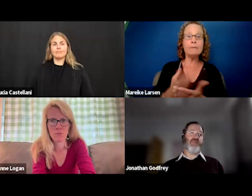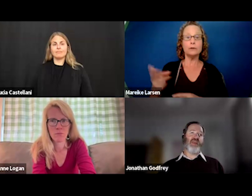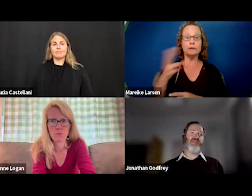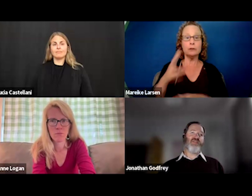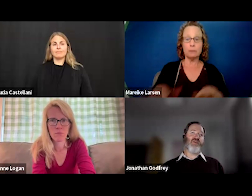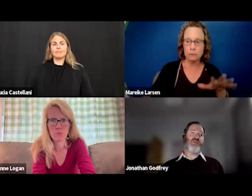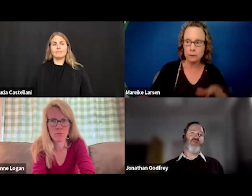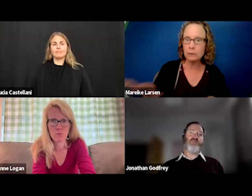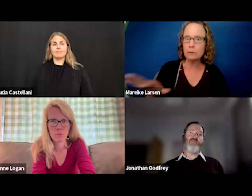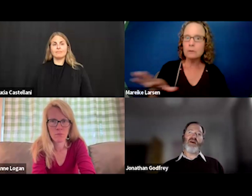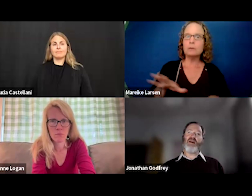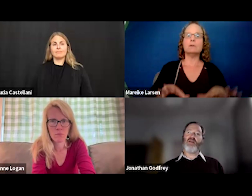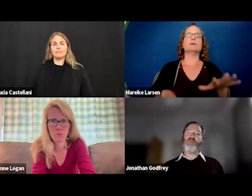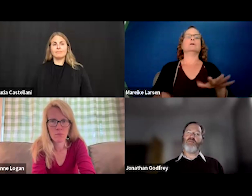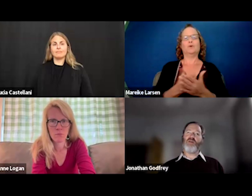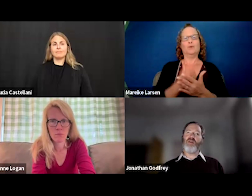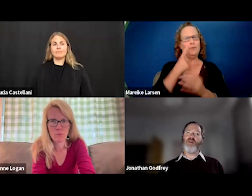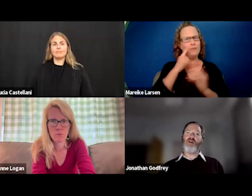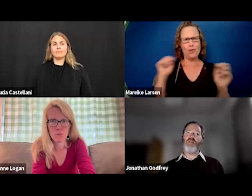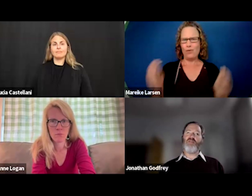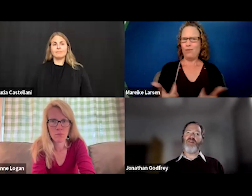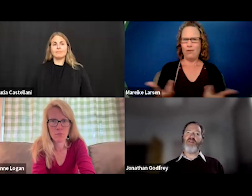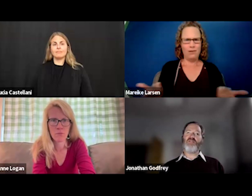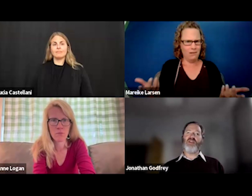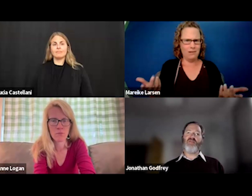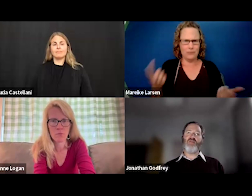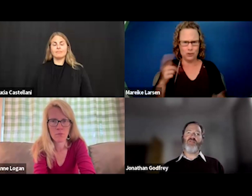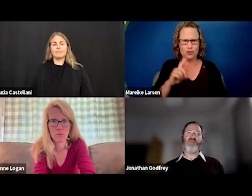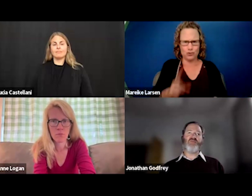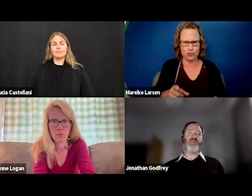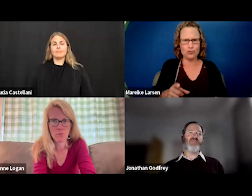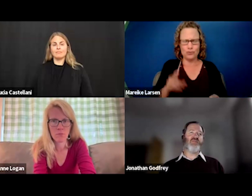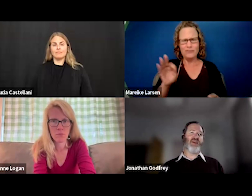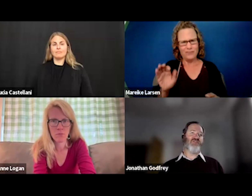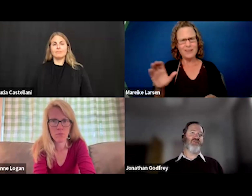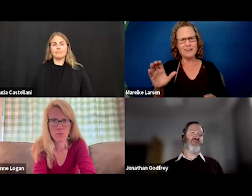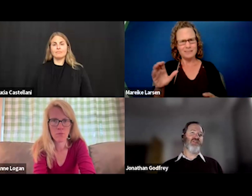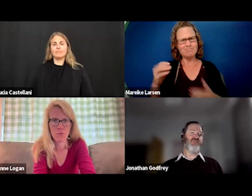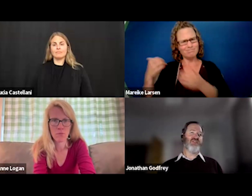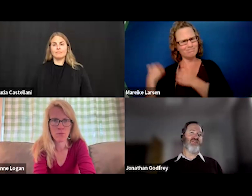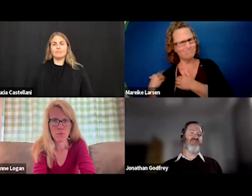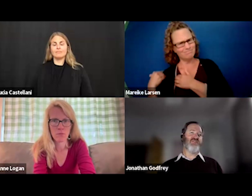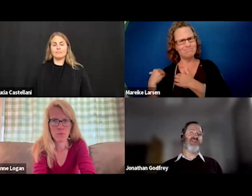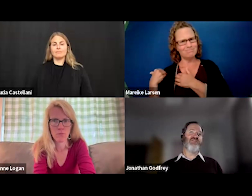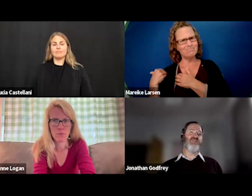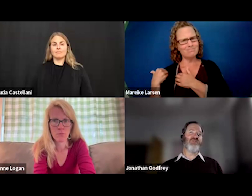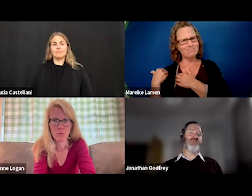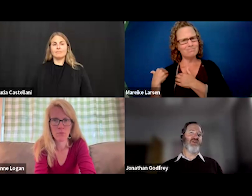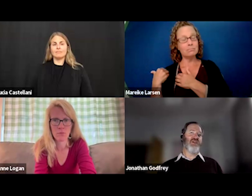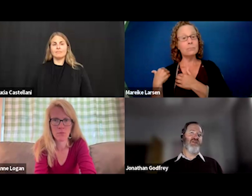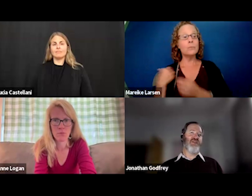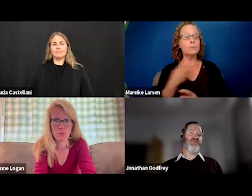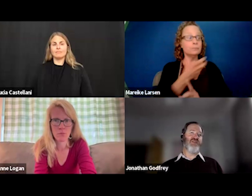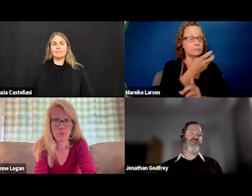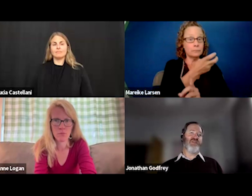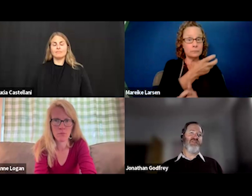And so I think faculty have a responsibility to make sure that the transition into that environment